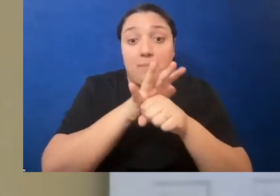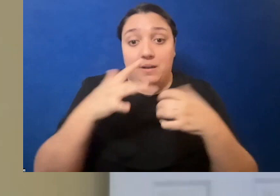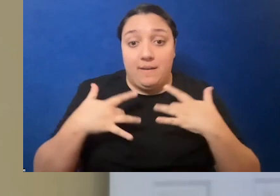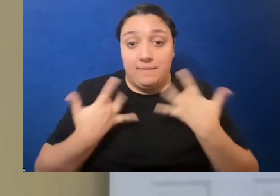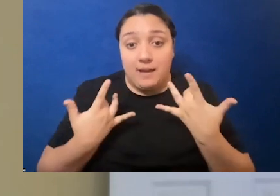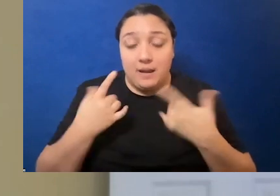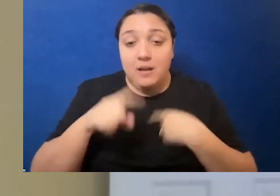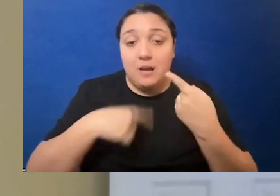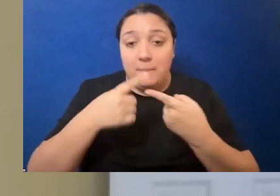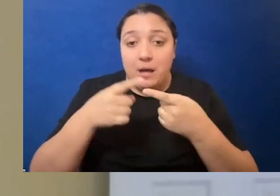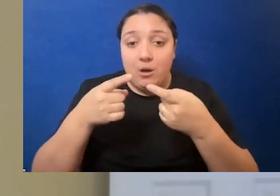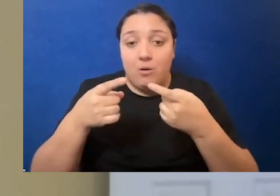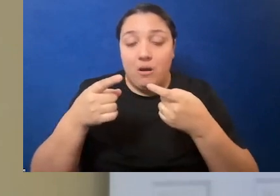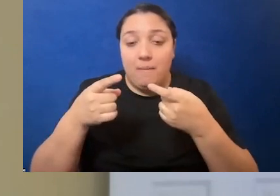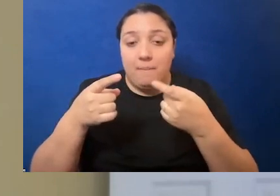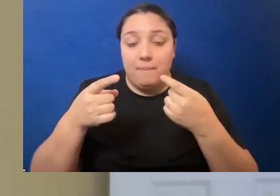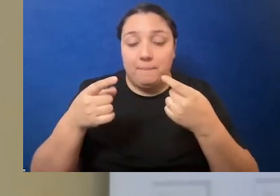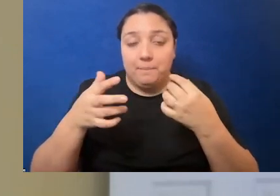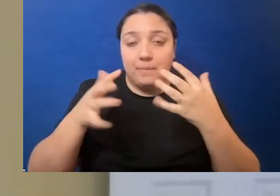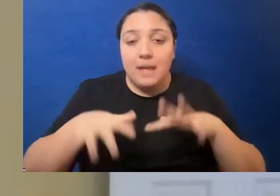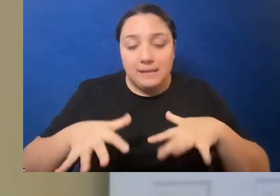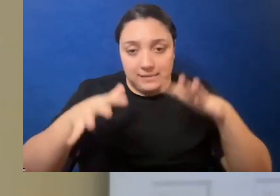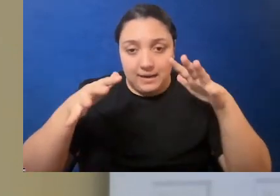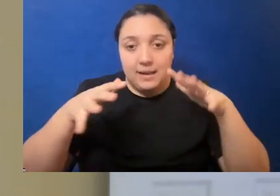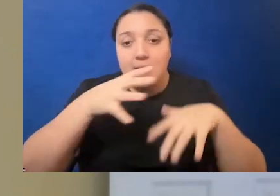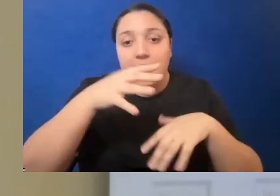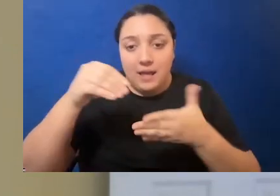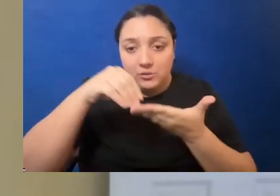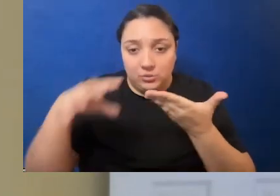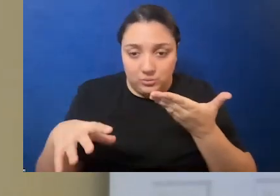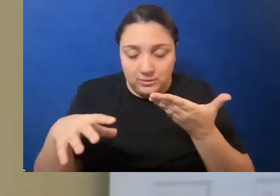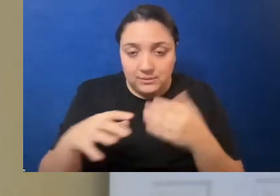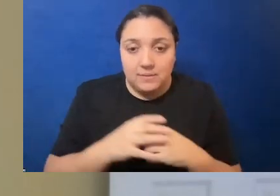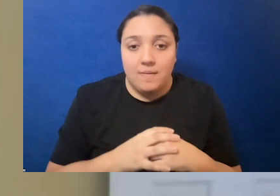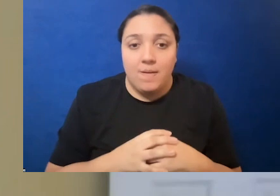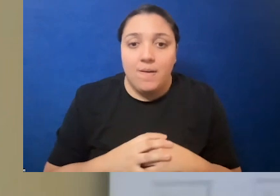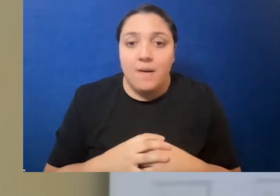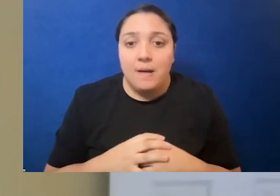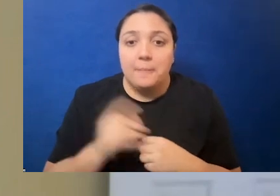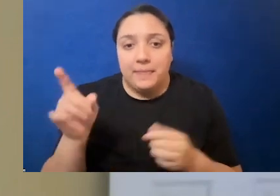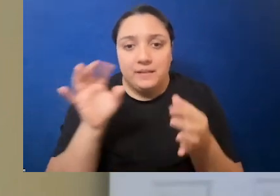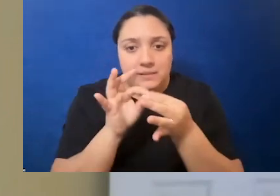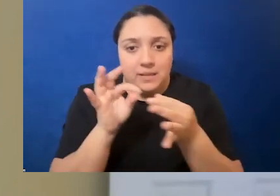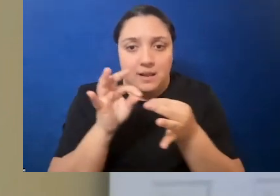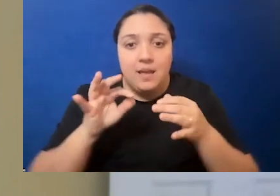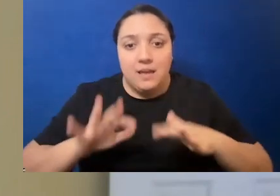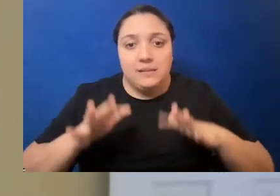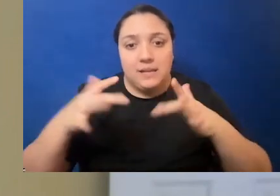EVENT ON ANXIETY AND STUDENTS, IT WAS POINTED OUT THAT ANXIETY